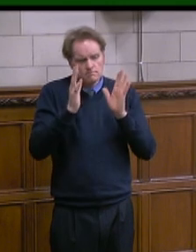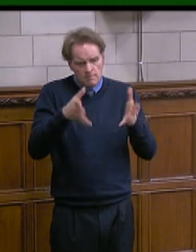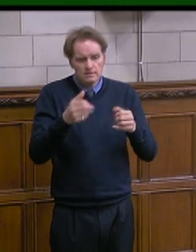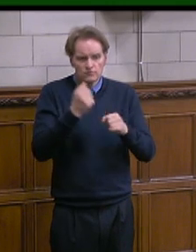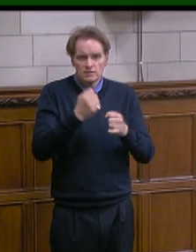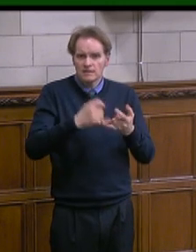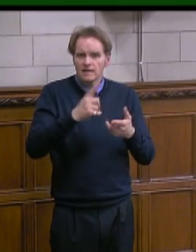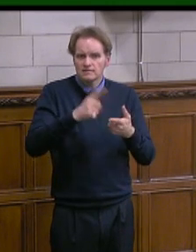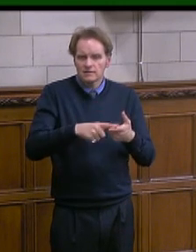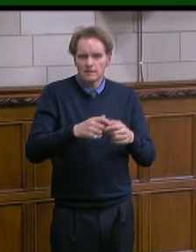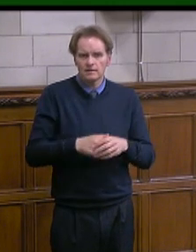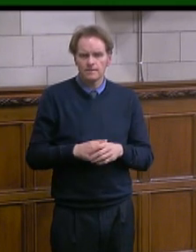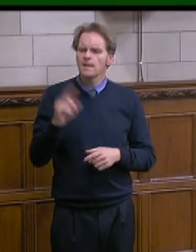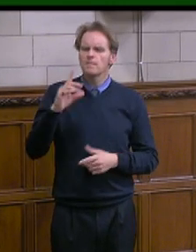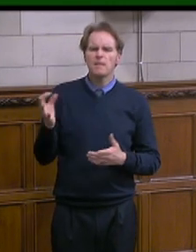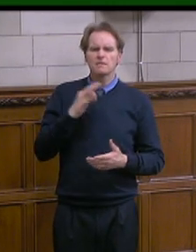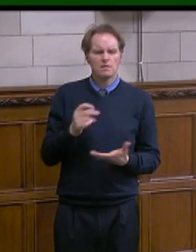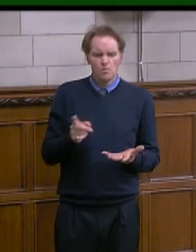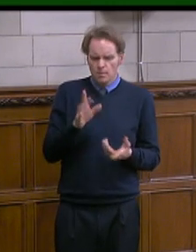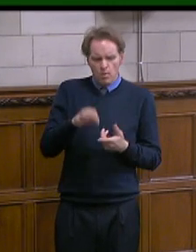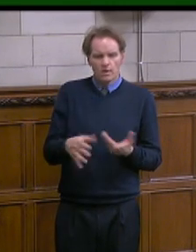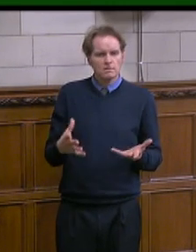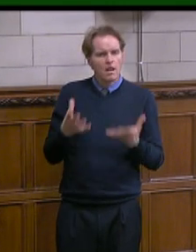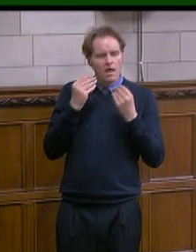Some people say to me, “Why learn BSL?